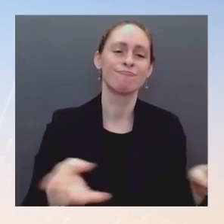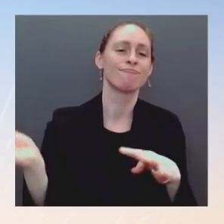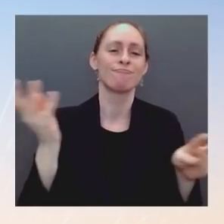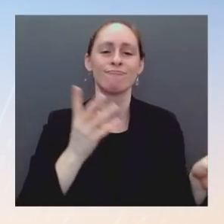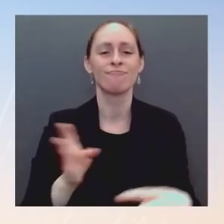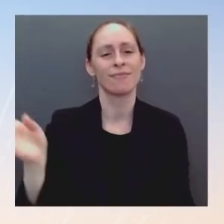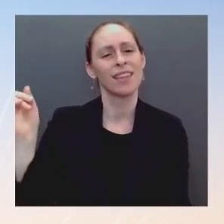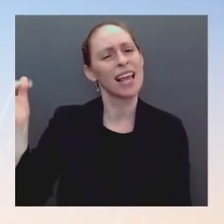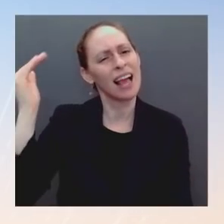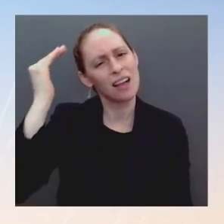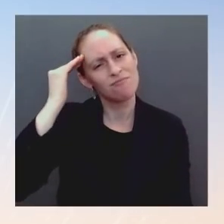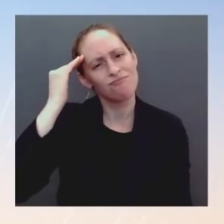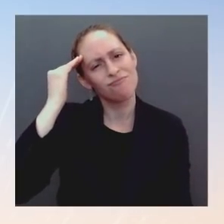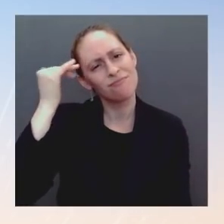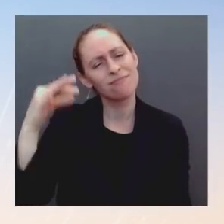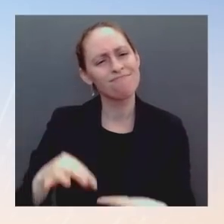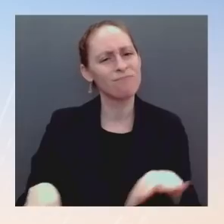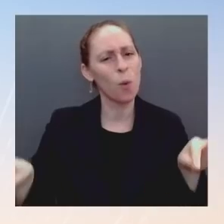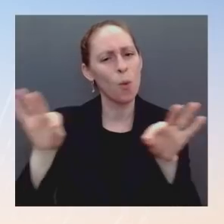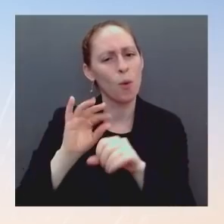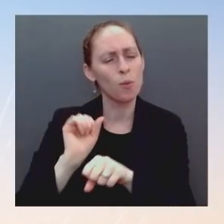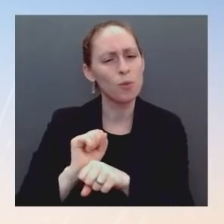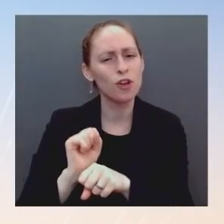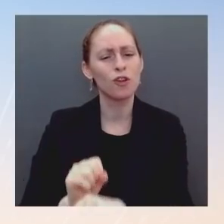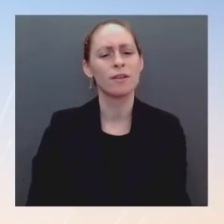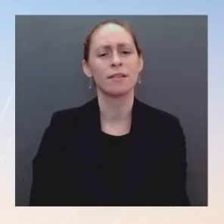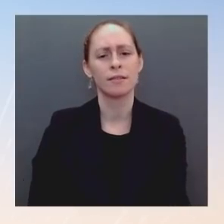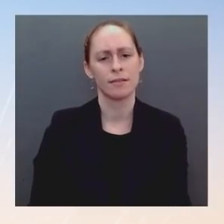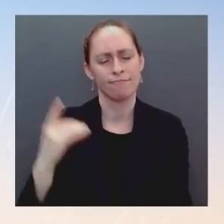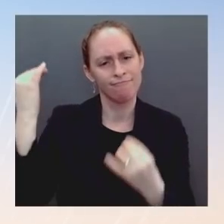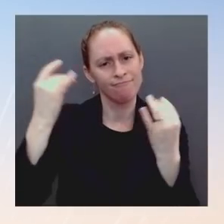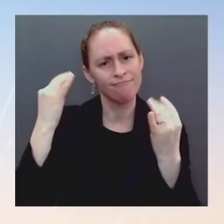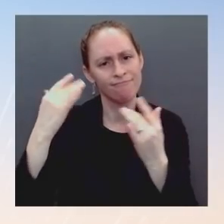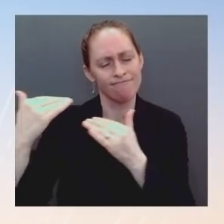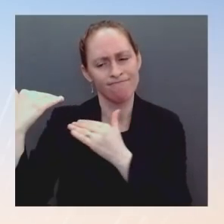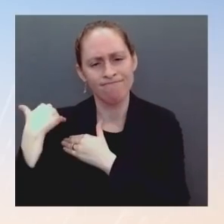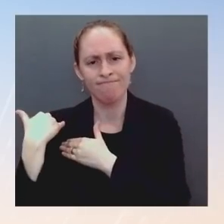credentialed Black woman to serve as the Supreme Court --